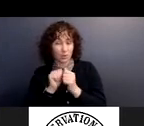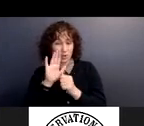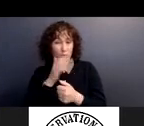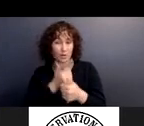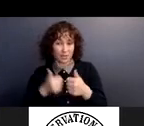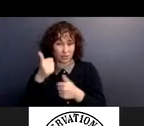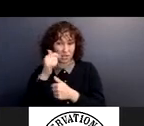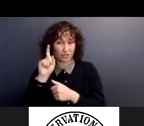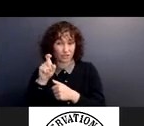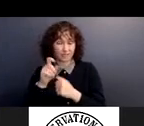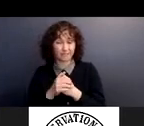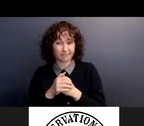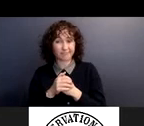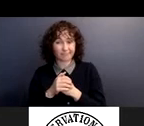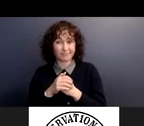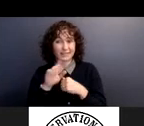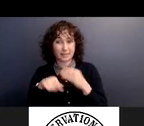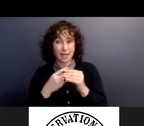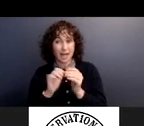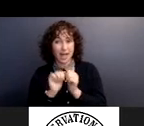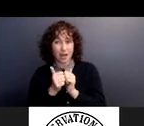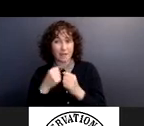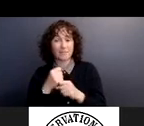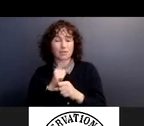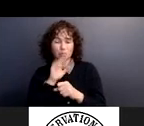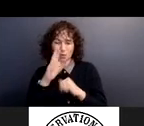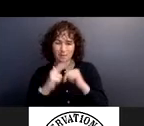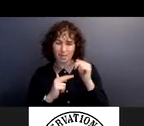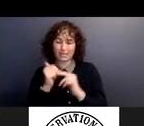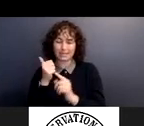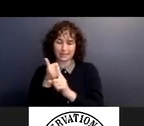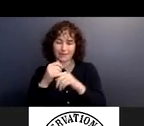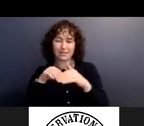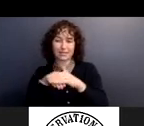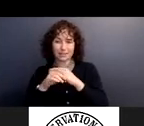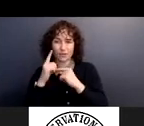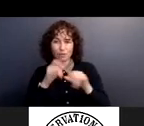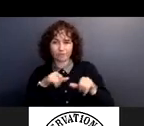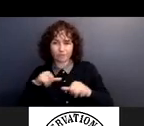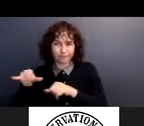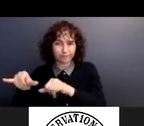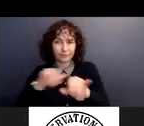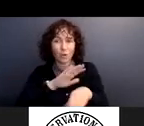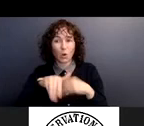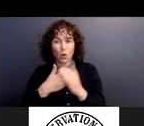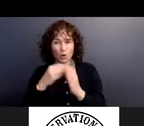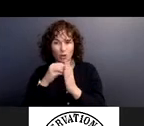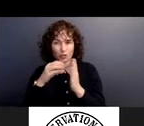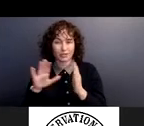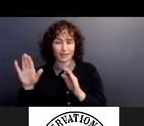about ways to make sure your building is accessible to all learners and their families